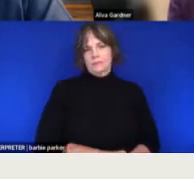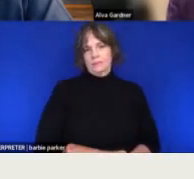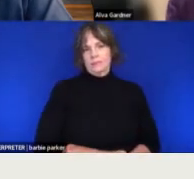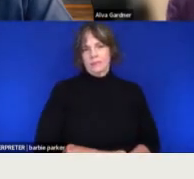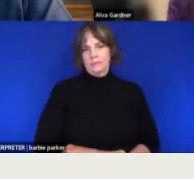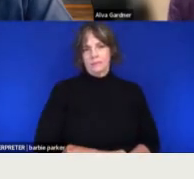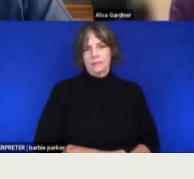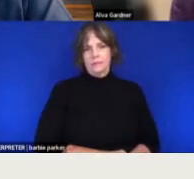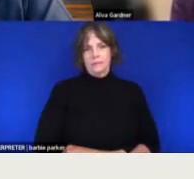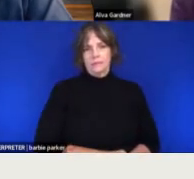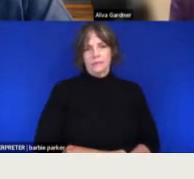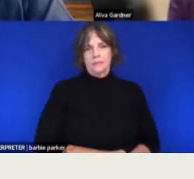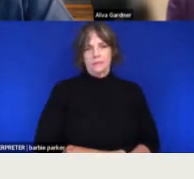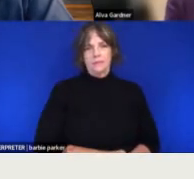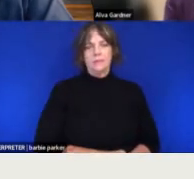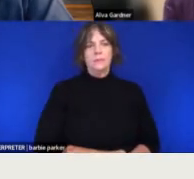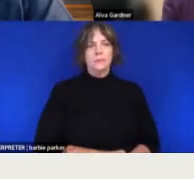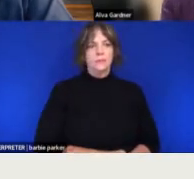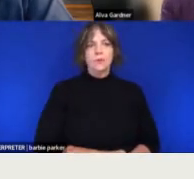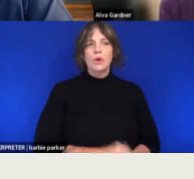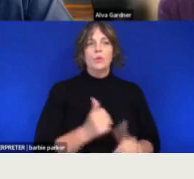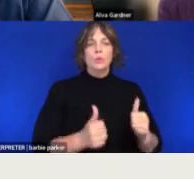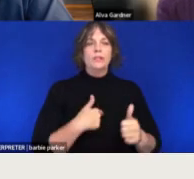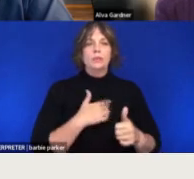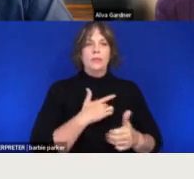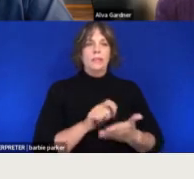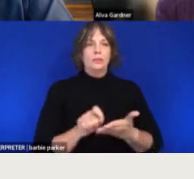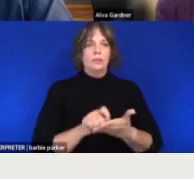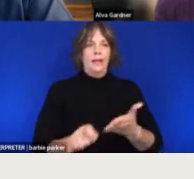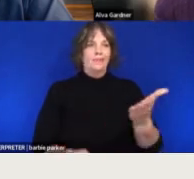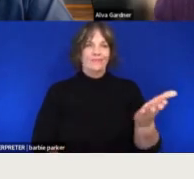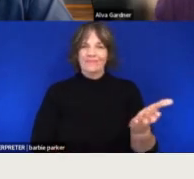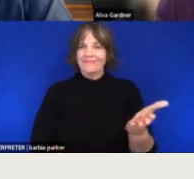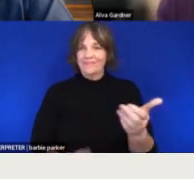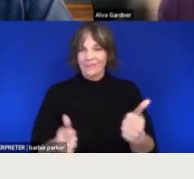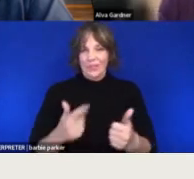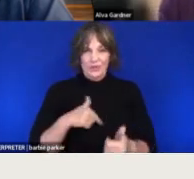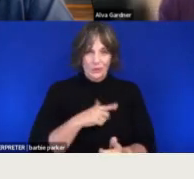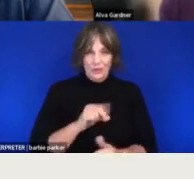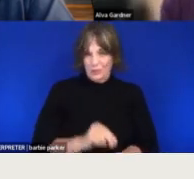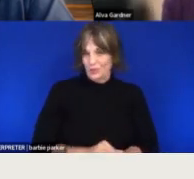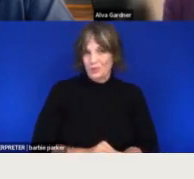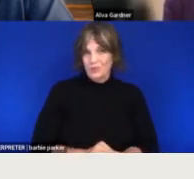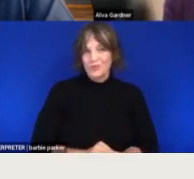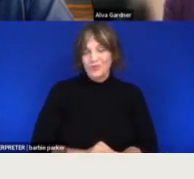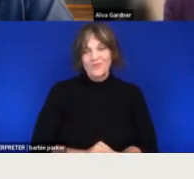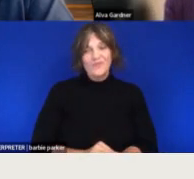typically right, you know? And